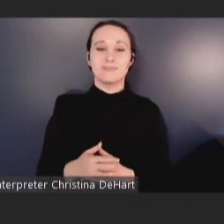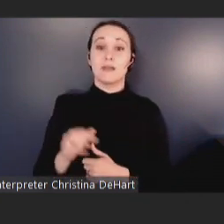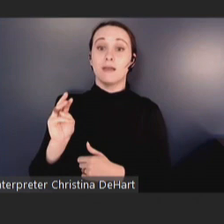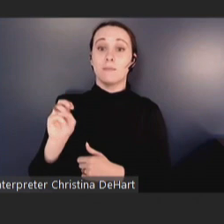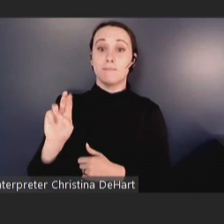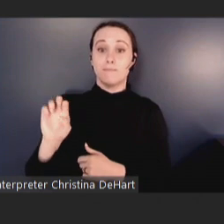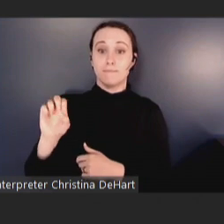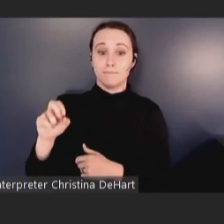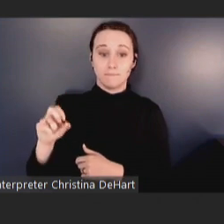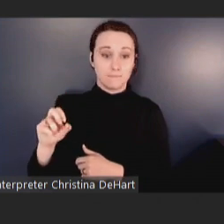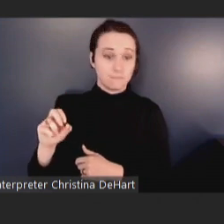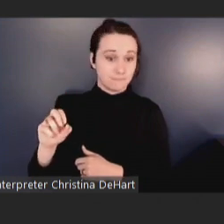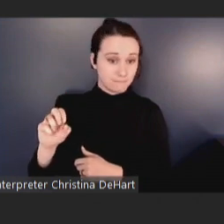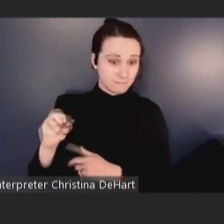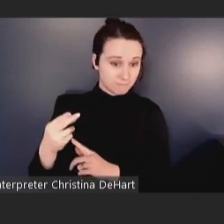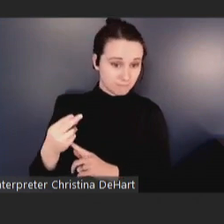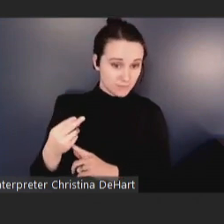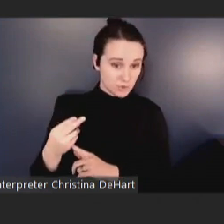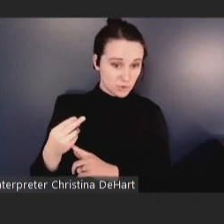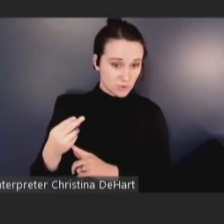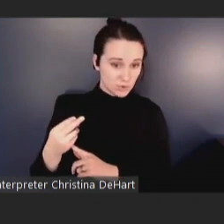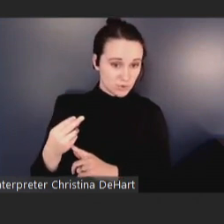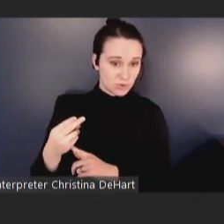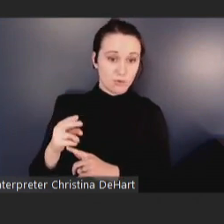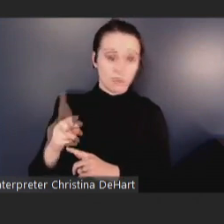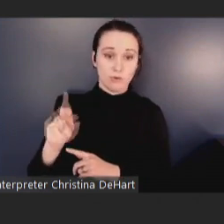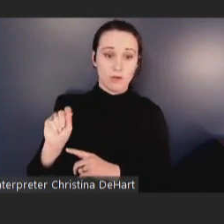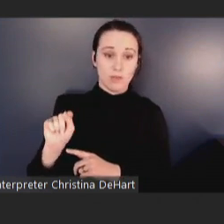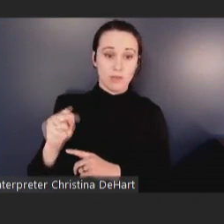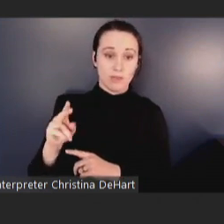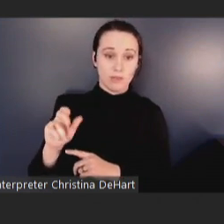looked like you might want to make a comment from the chat.